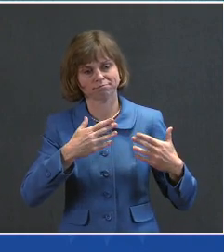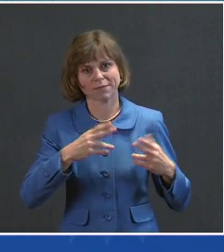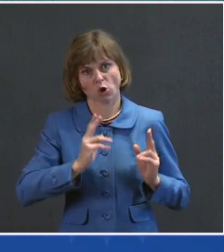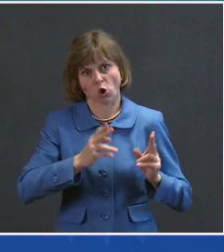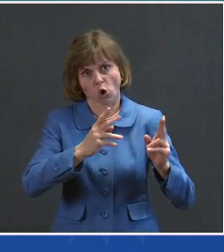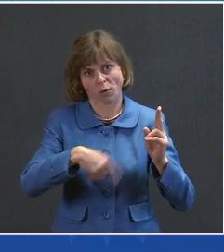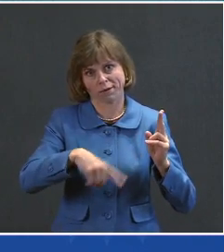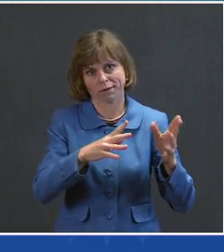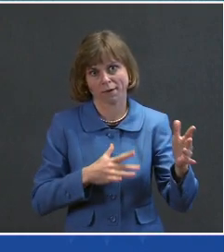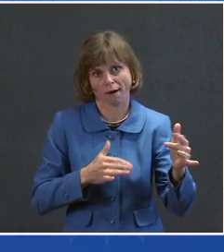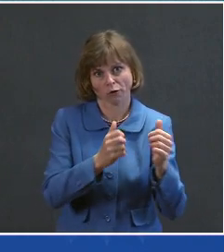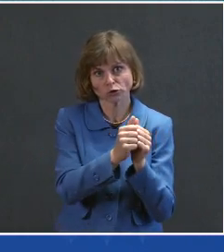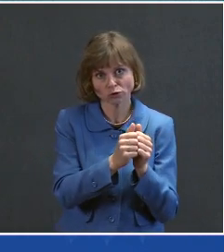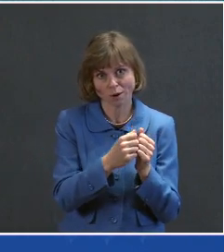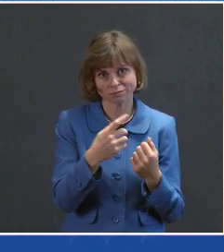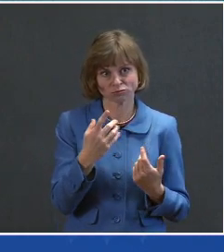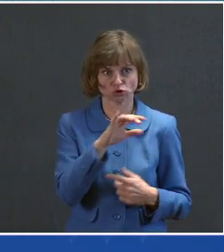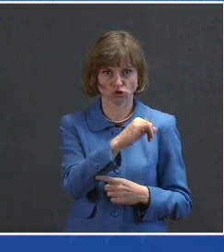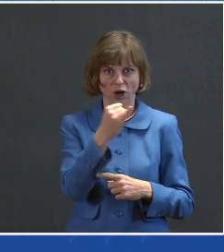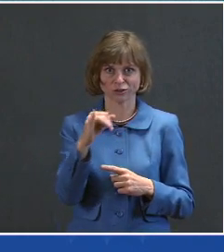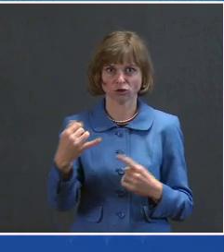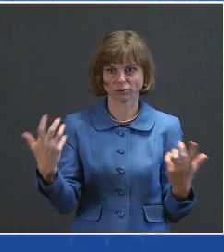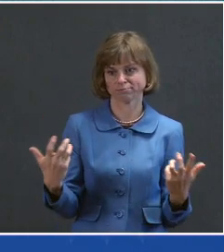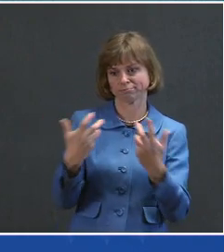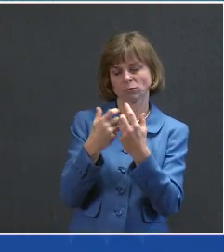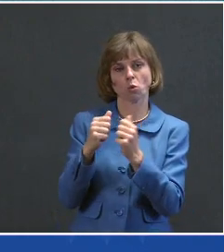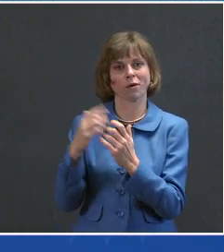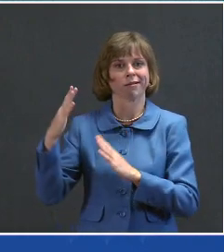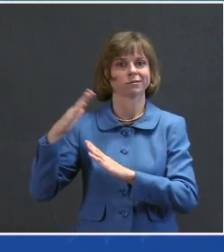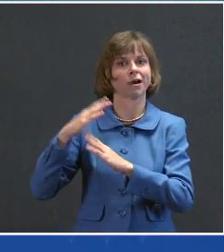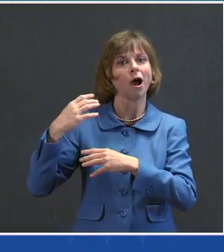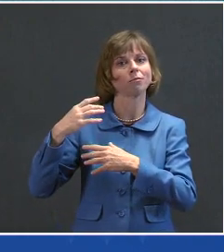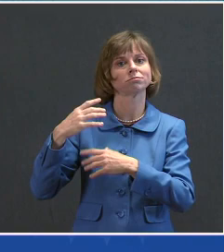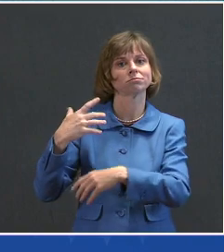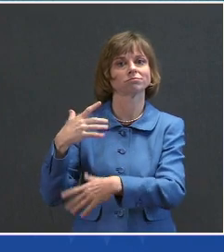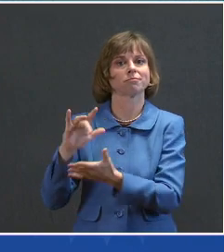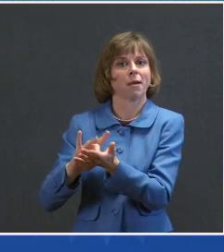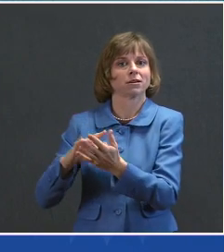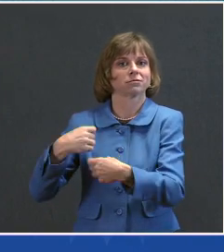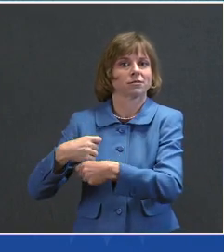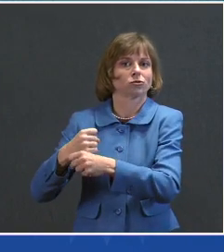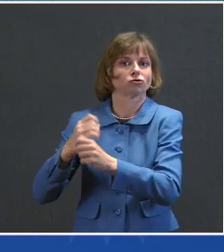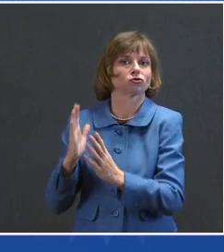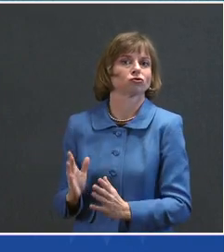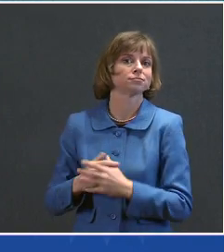and partner them with the -- one of the world's biggest manufacturers. The Press: And so is the administration doing this